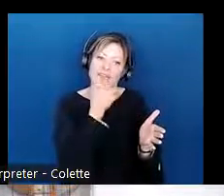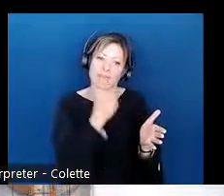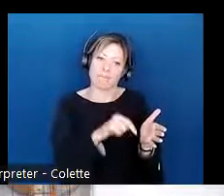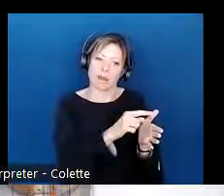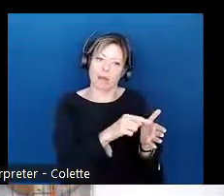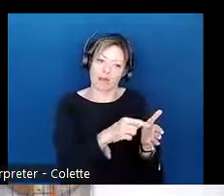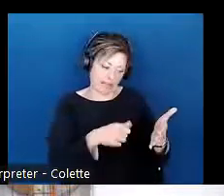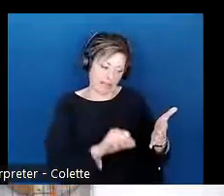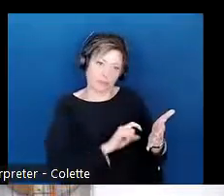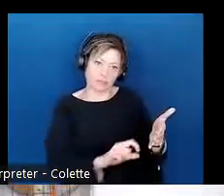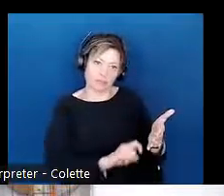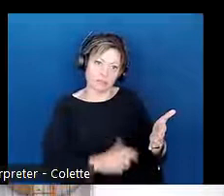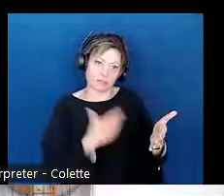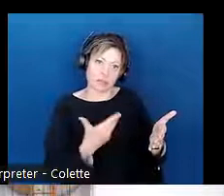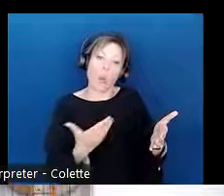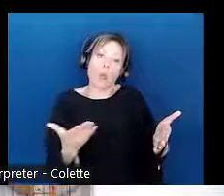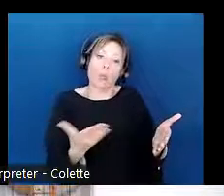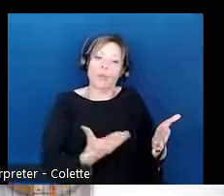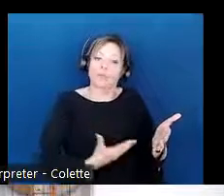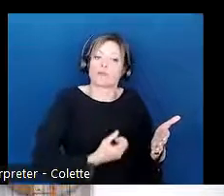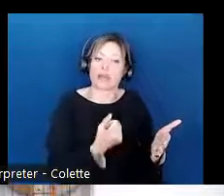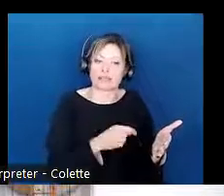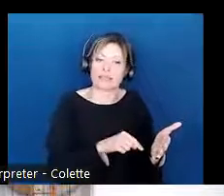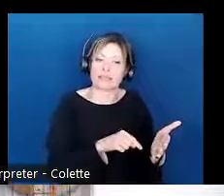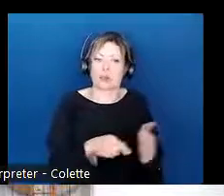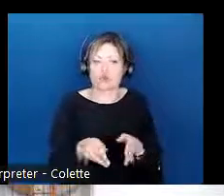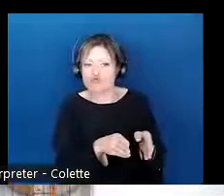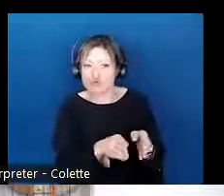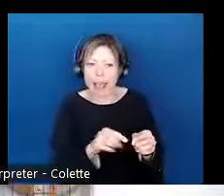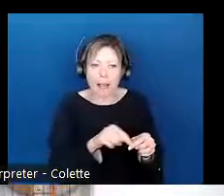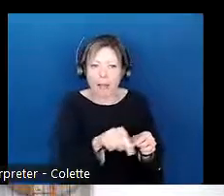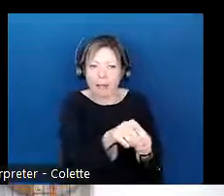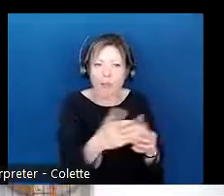where each one is on the trail and it gives a little bit of information about each one